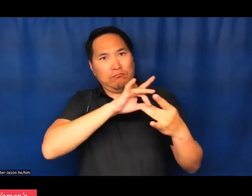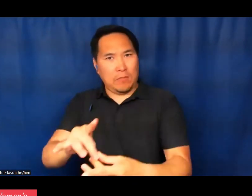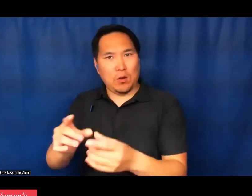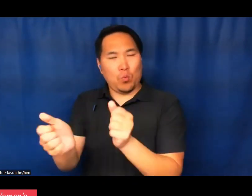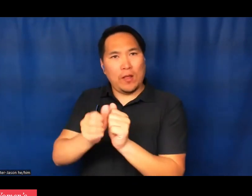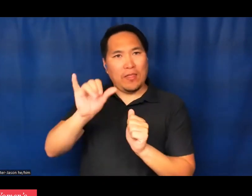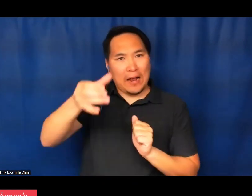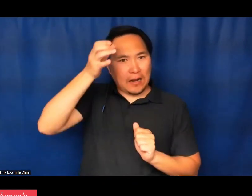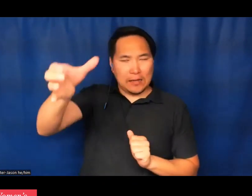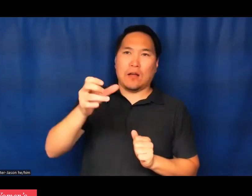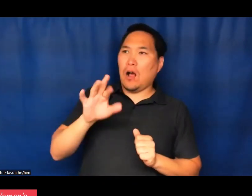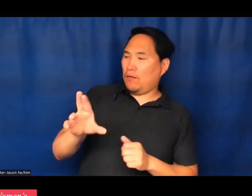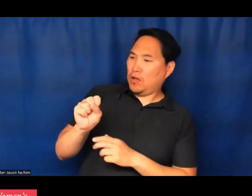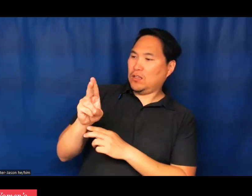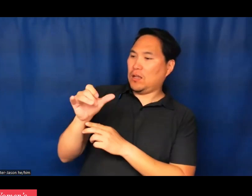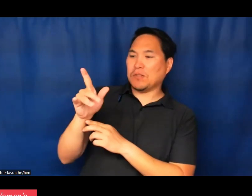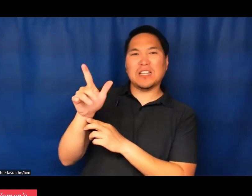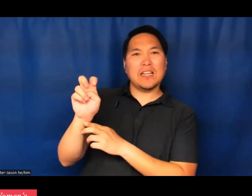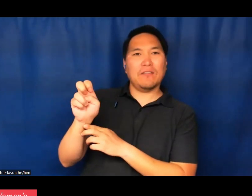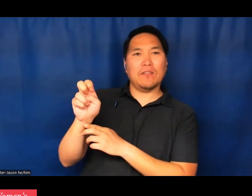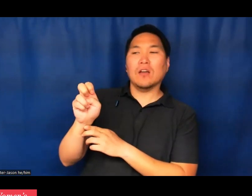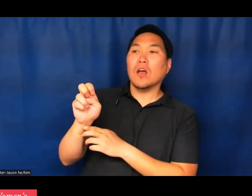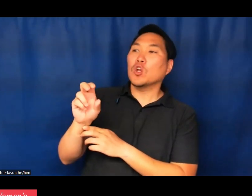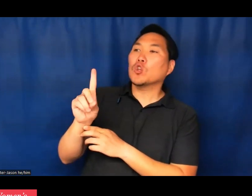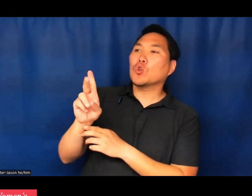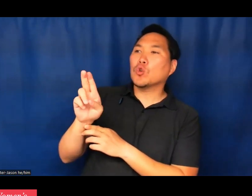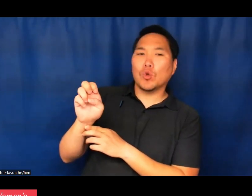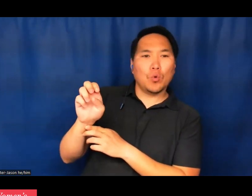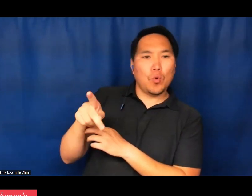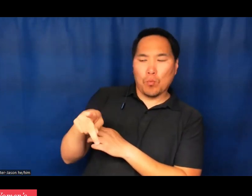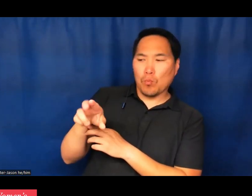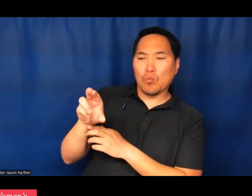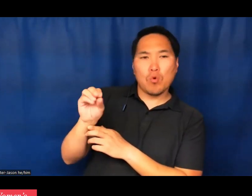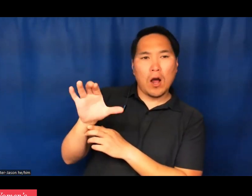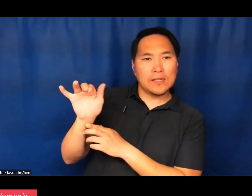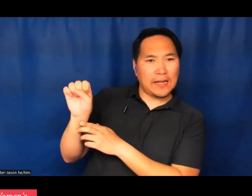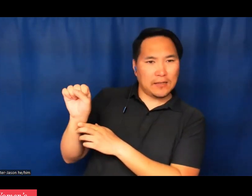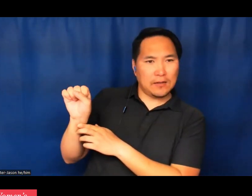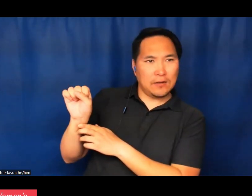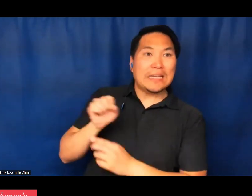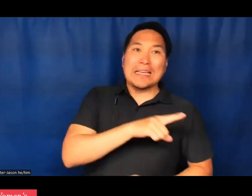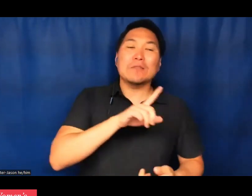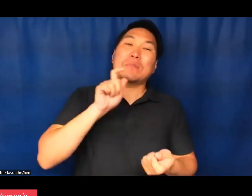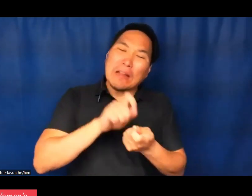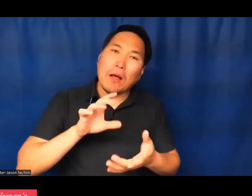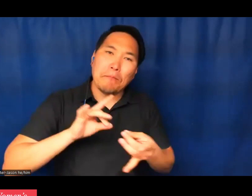concept of substantive Due Process. And he mentions by name the Court's decision.